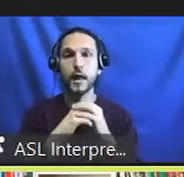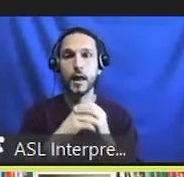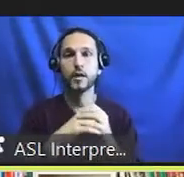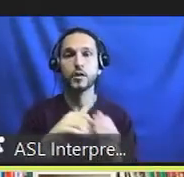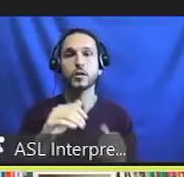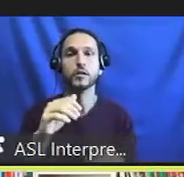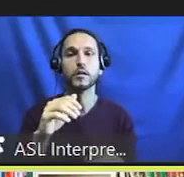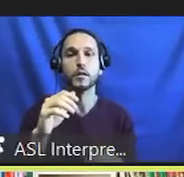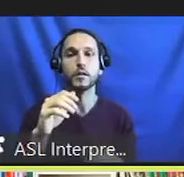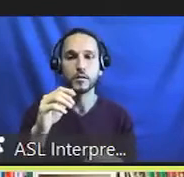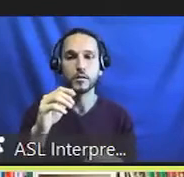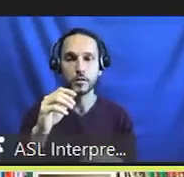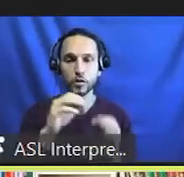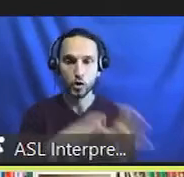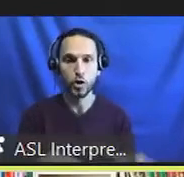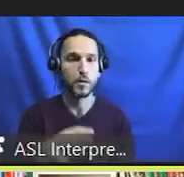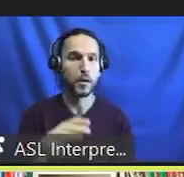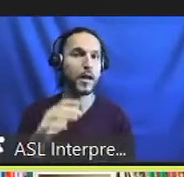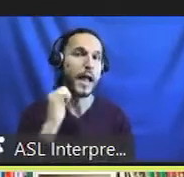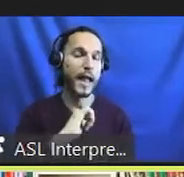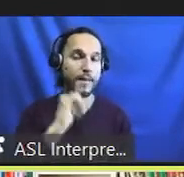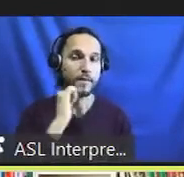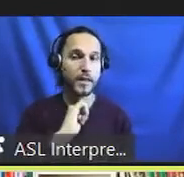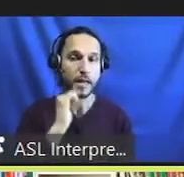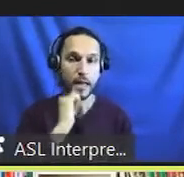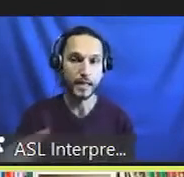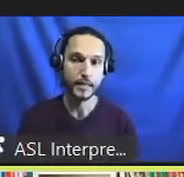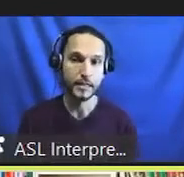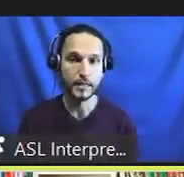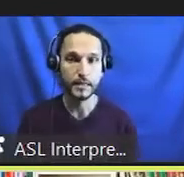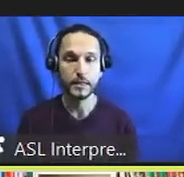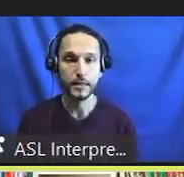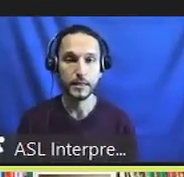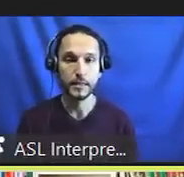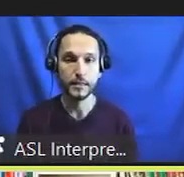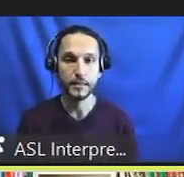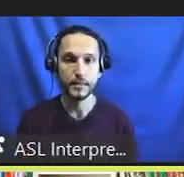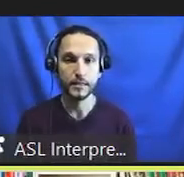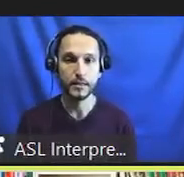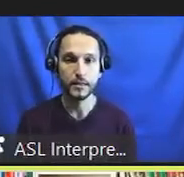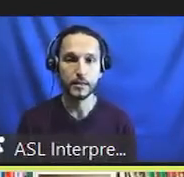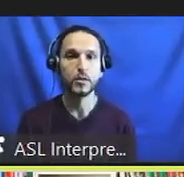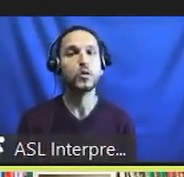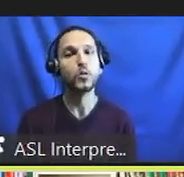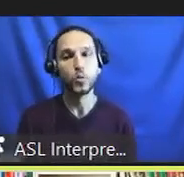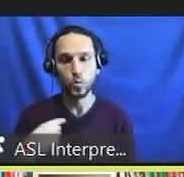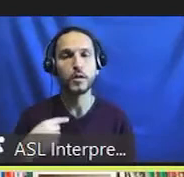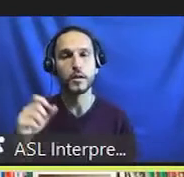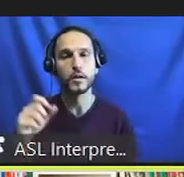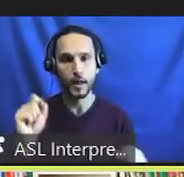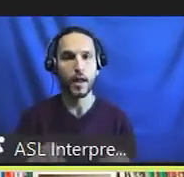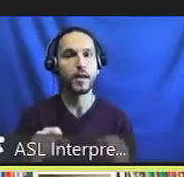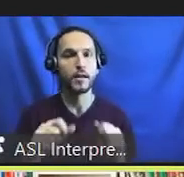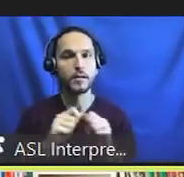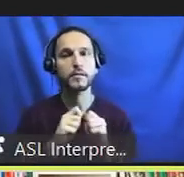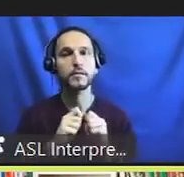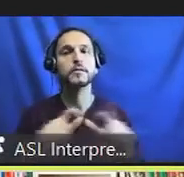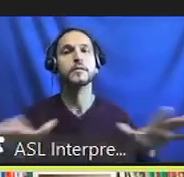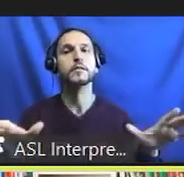interpreter, in school with her, every single day. And we were able to send out several really strong